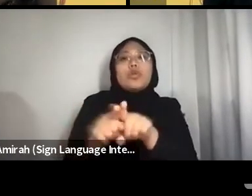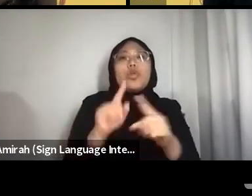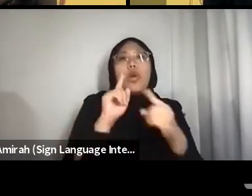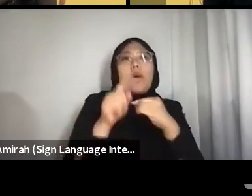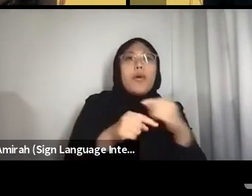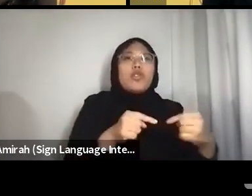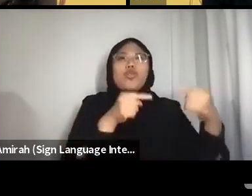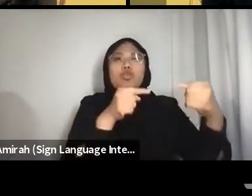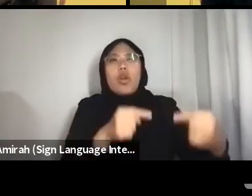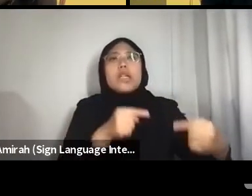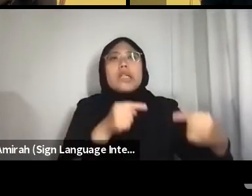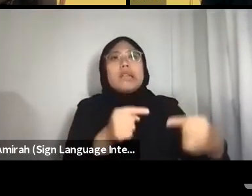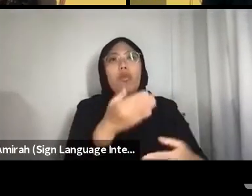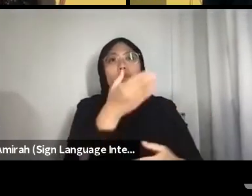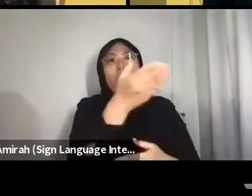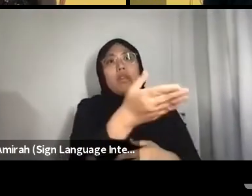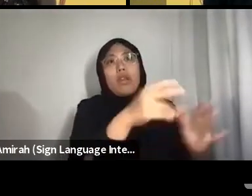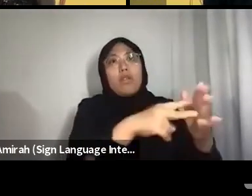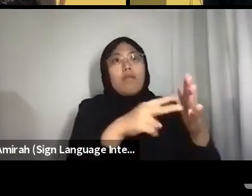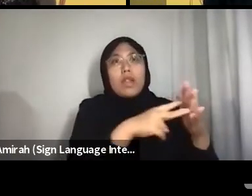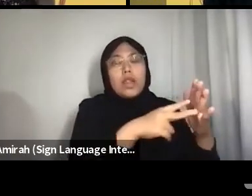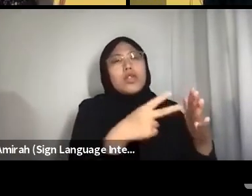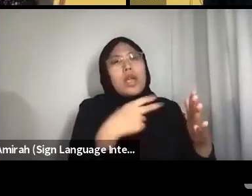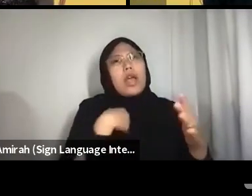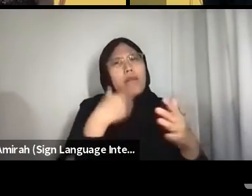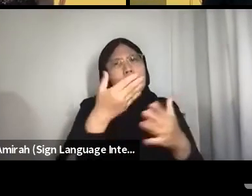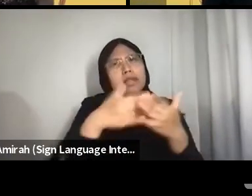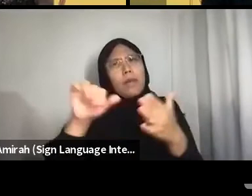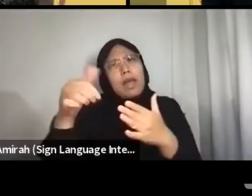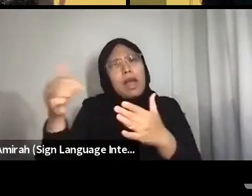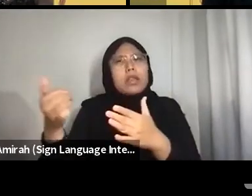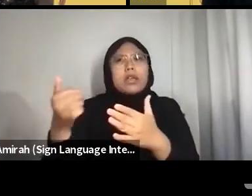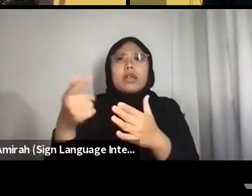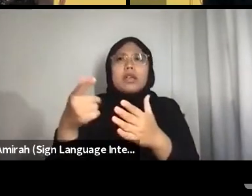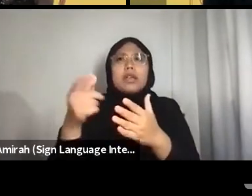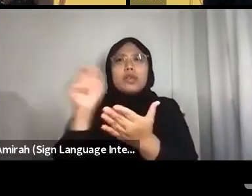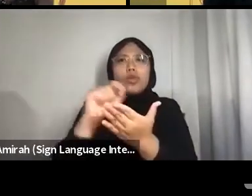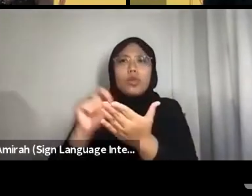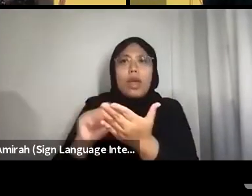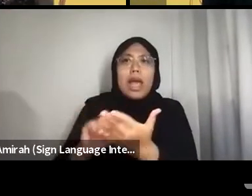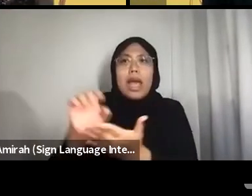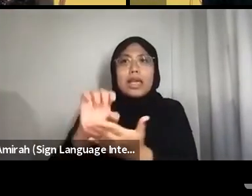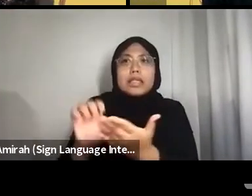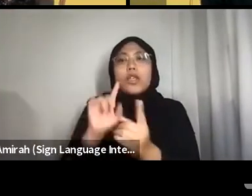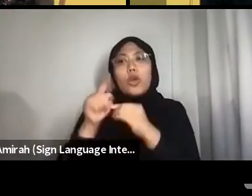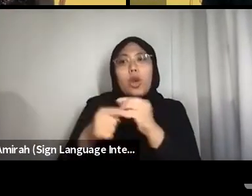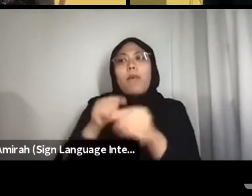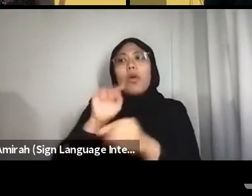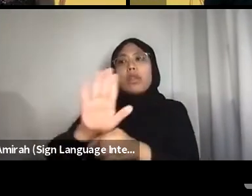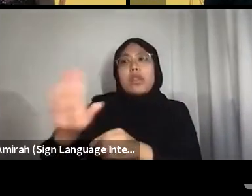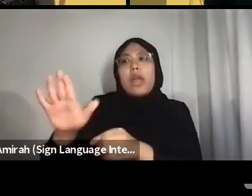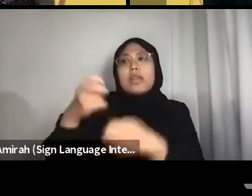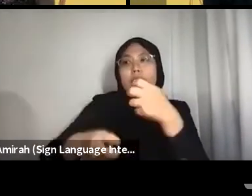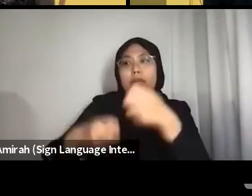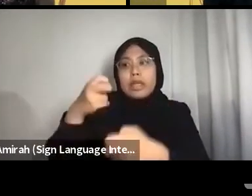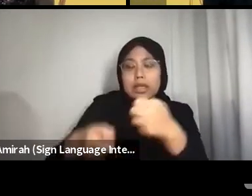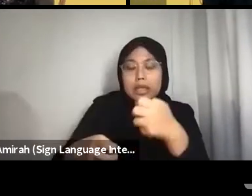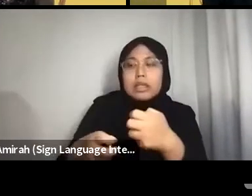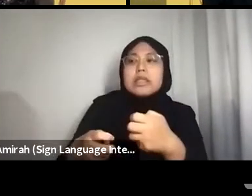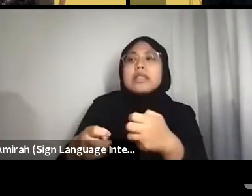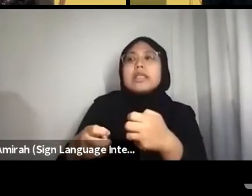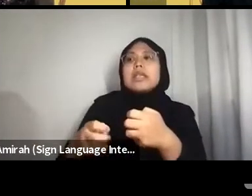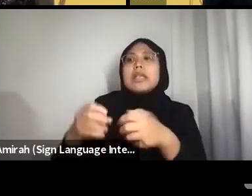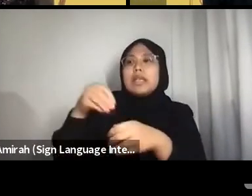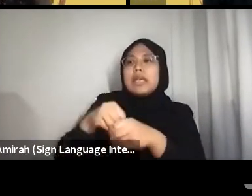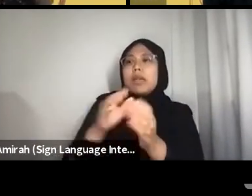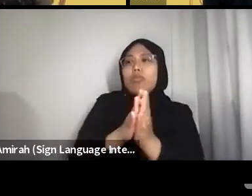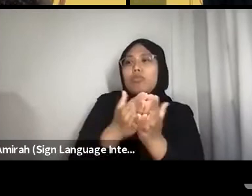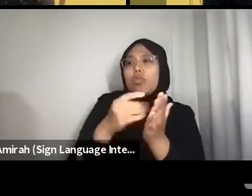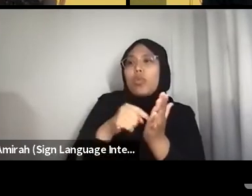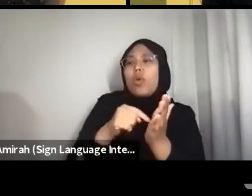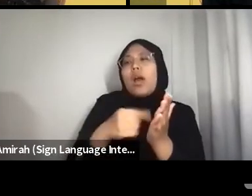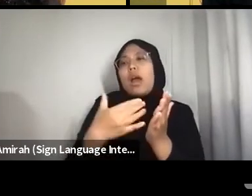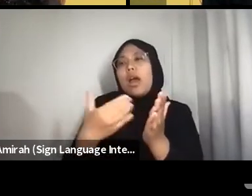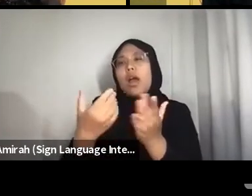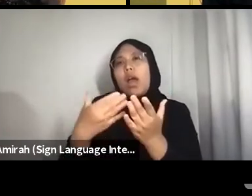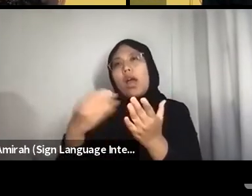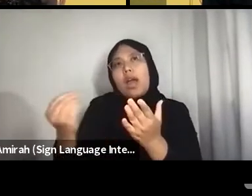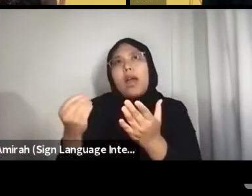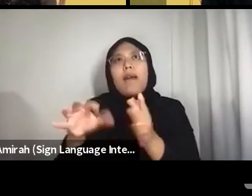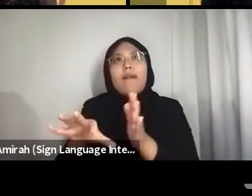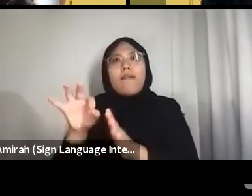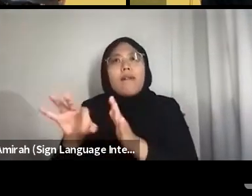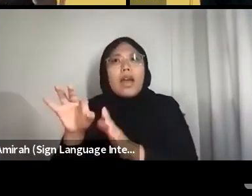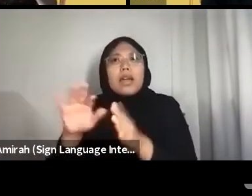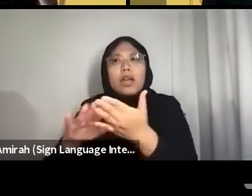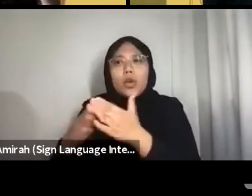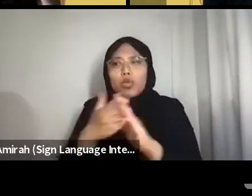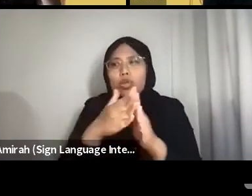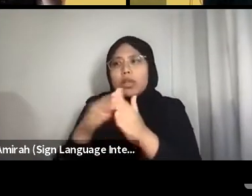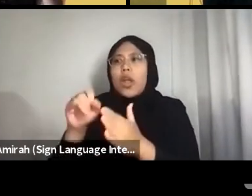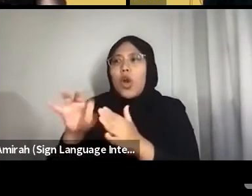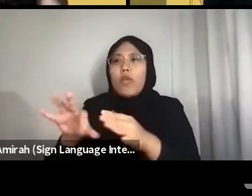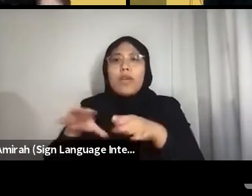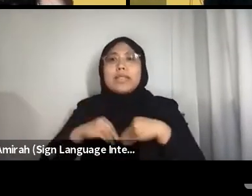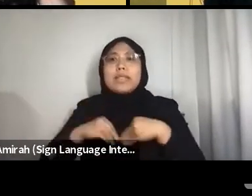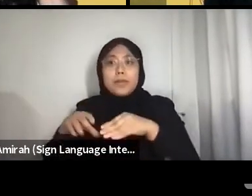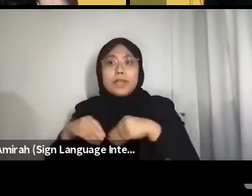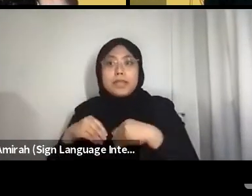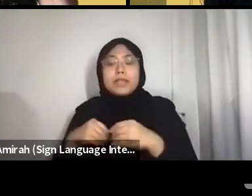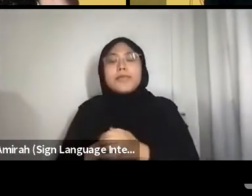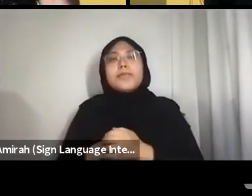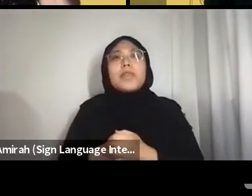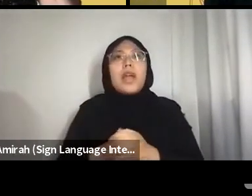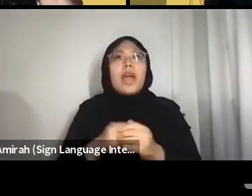I think that a number of other essays also talk about their difficulties in making kin, or finding a community of acceptance. And what they had to go through.